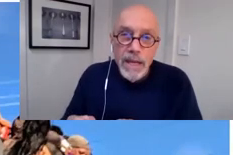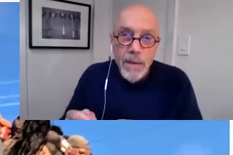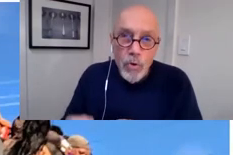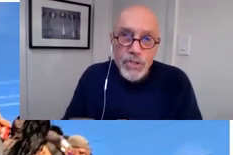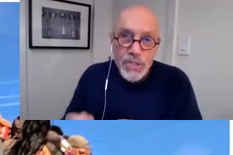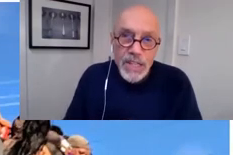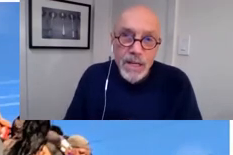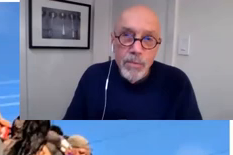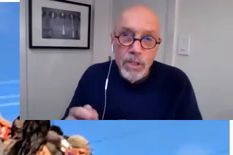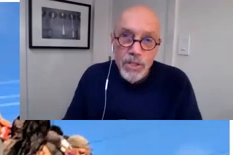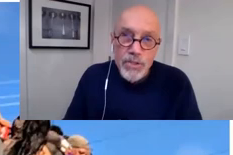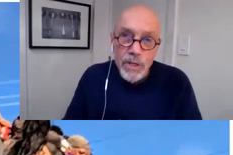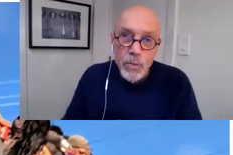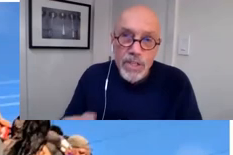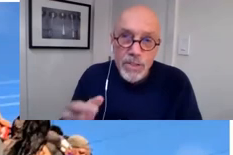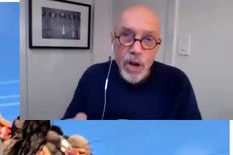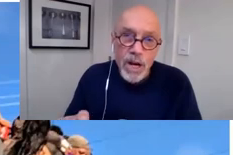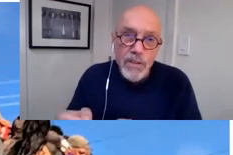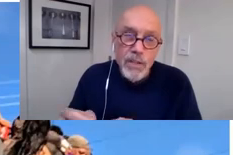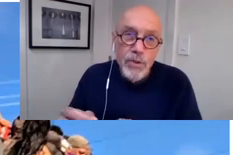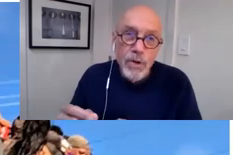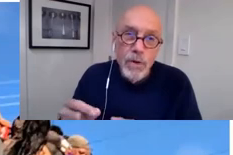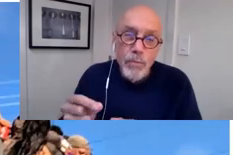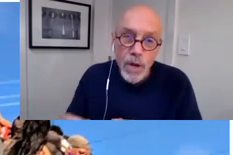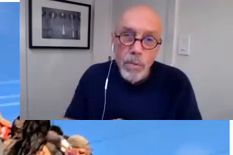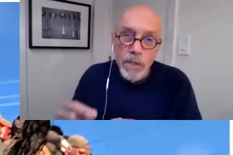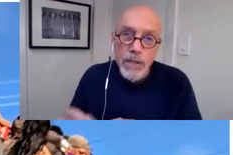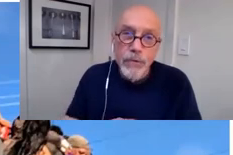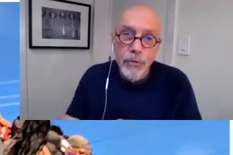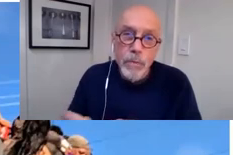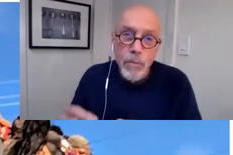make a more sustainable industry with this product that you are probably consuming